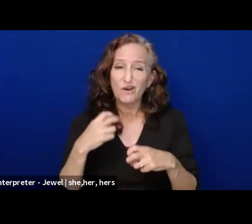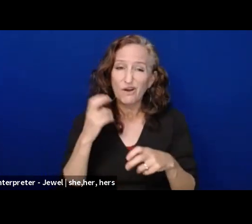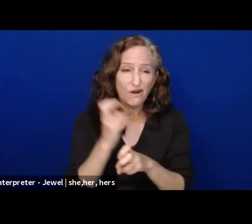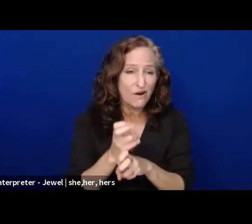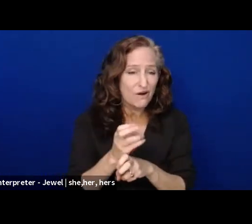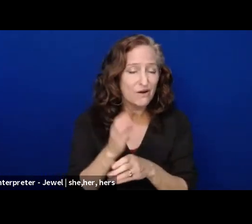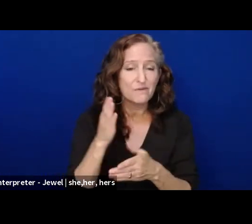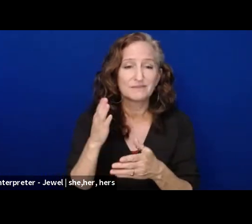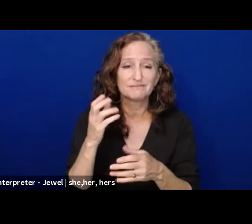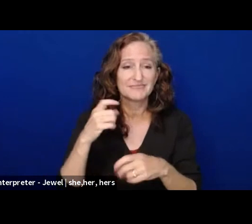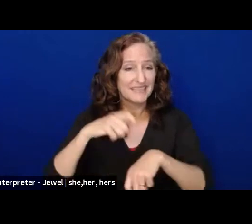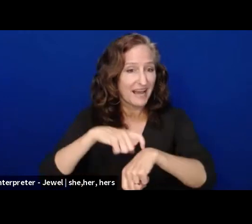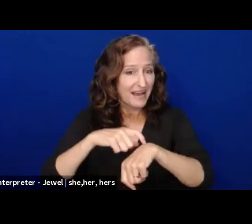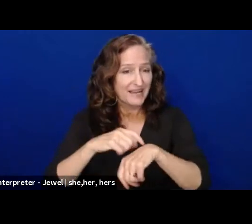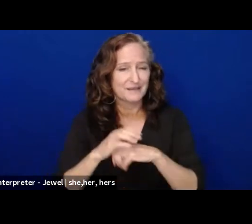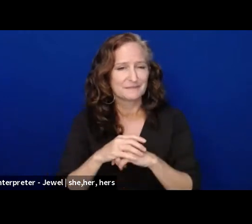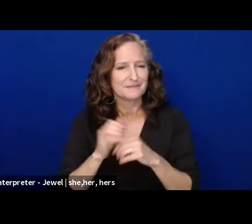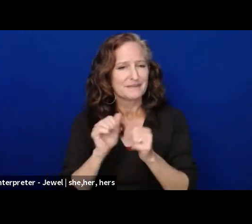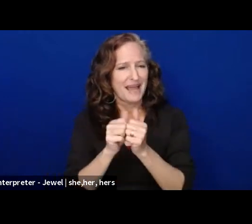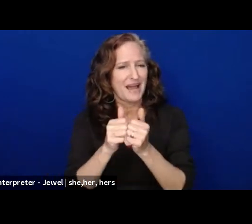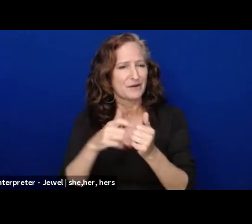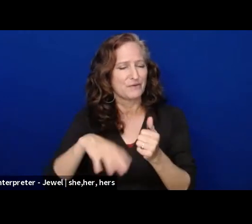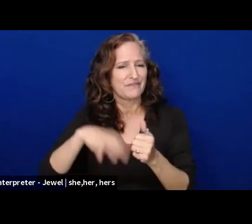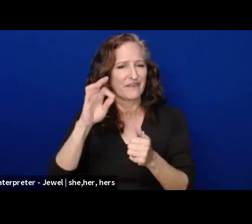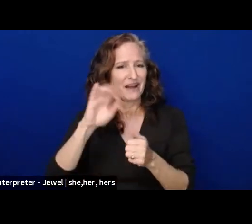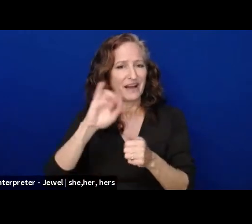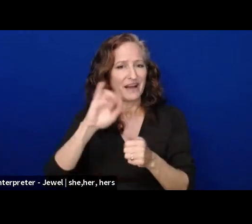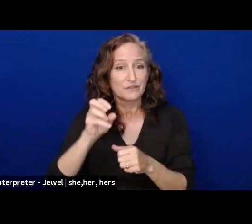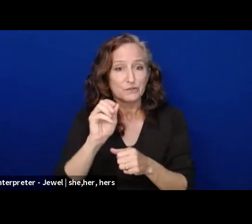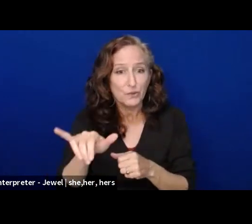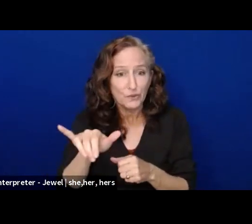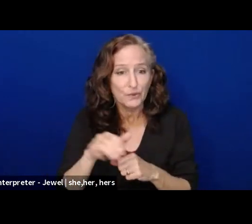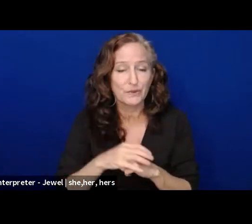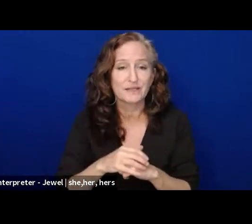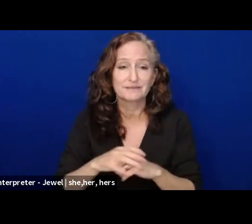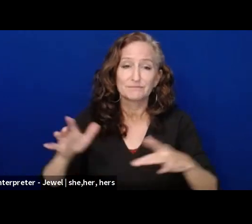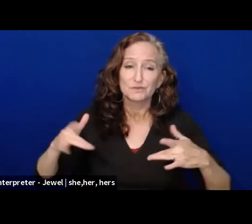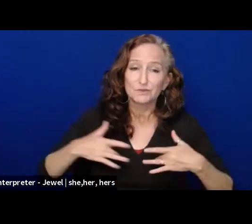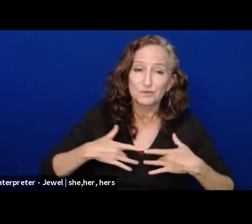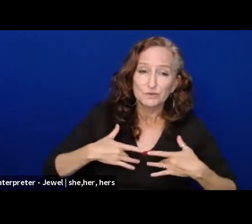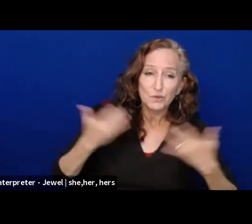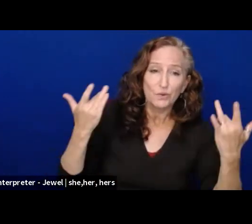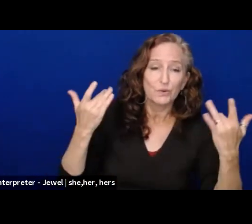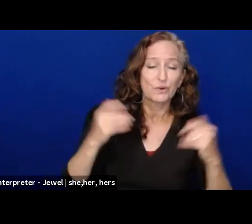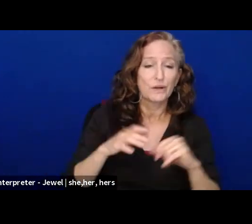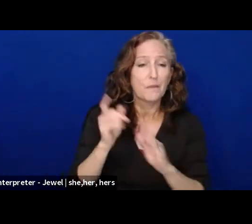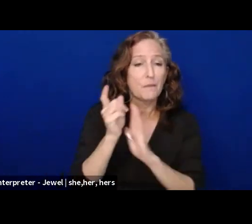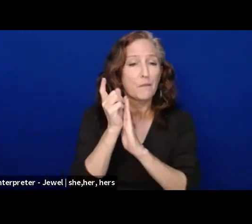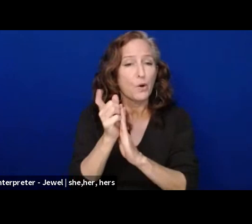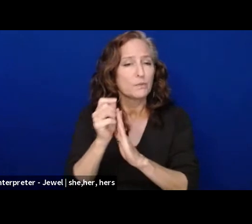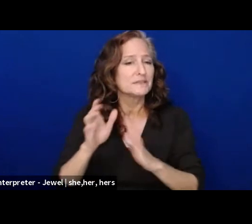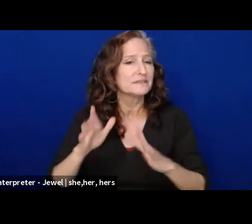to our team and find joy as a team? What are some little moments of joy that we can find for